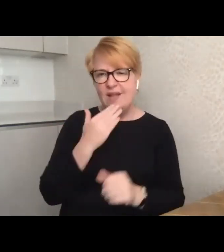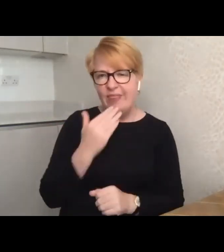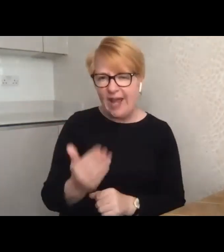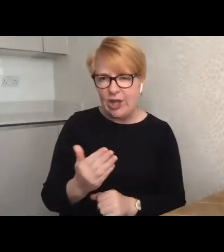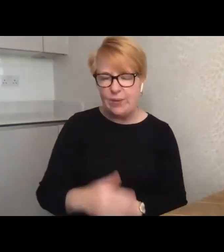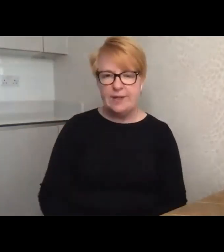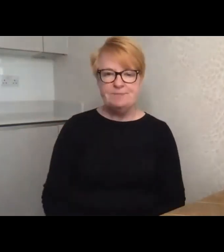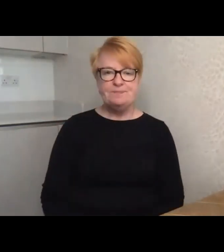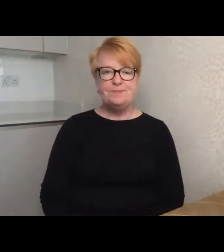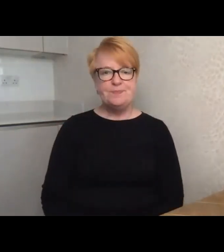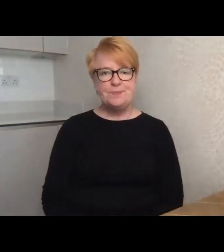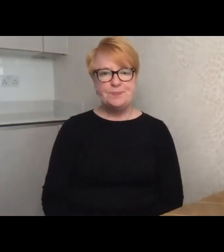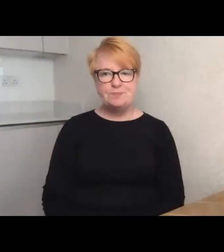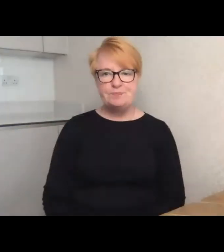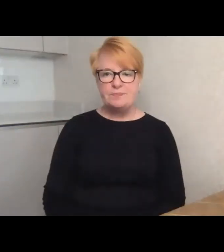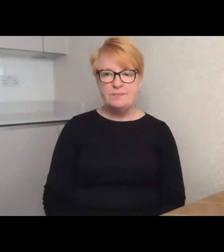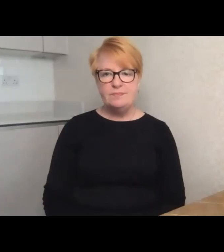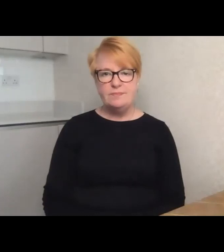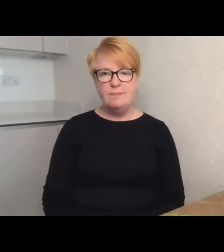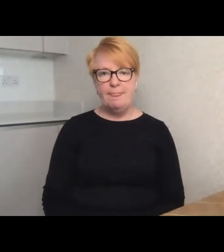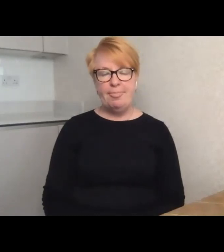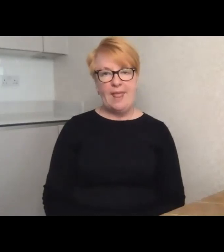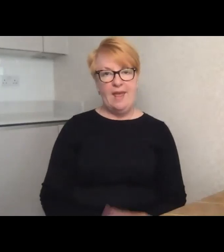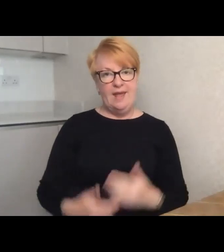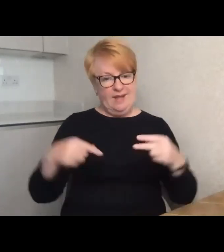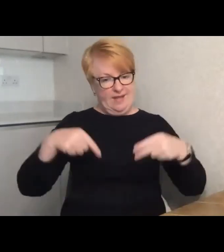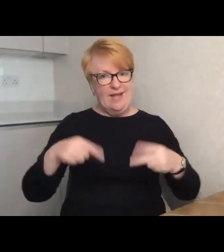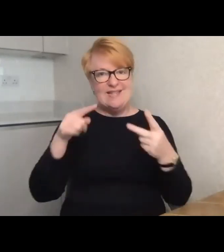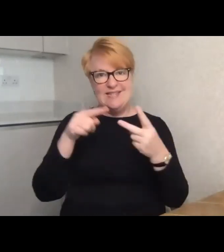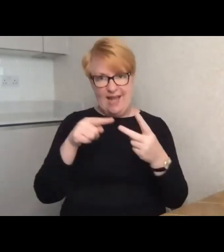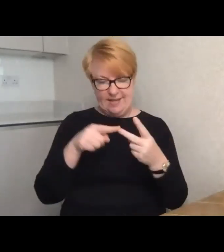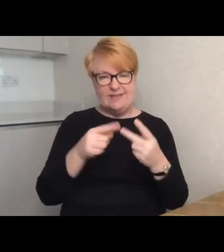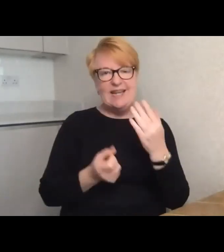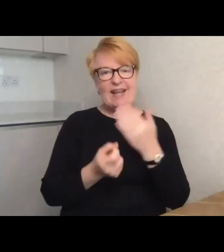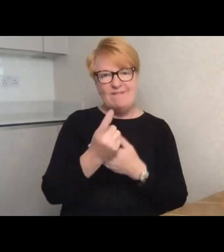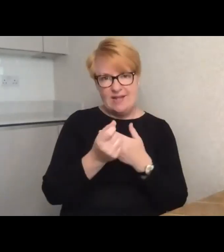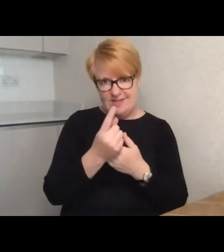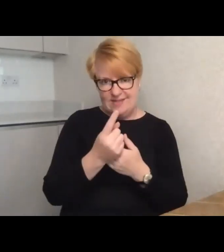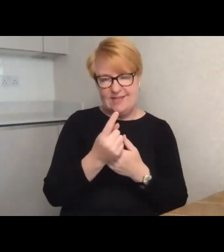As Jes mentioned earlier, this is the second event in the Constellations ° Assemblies 2022 series.